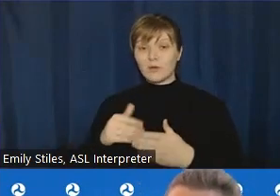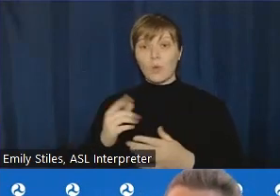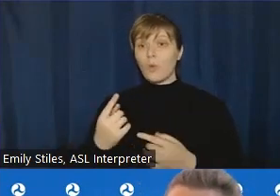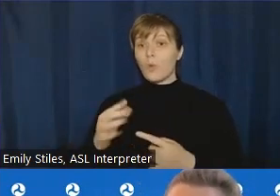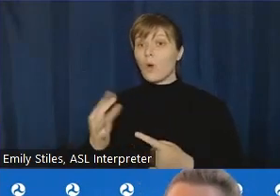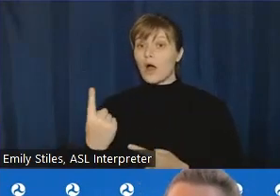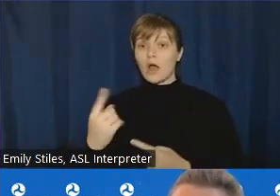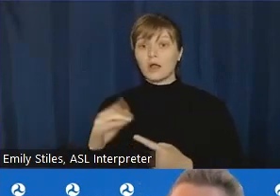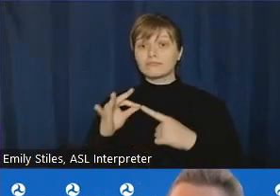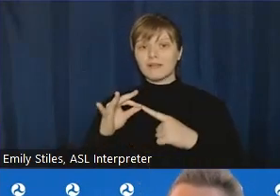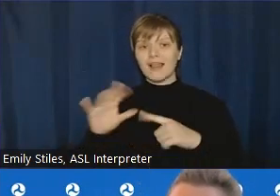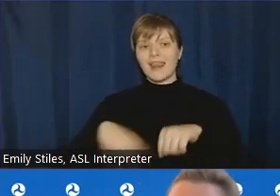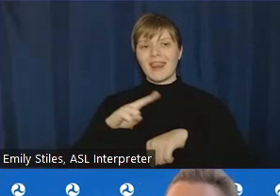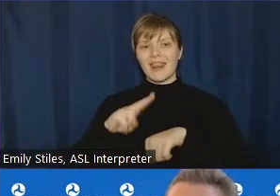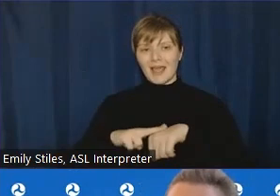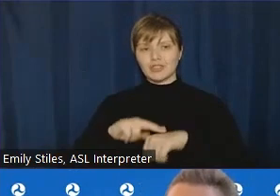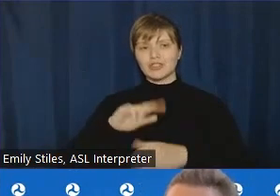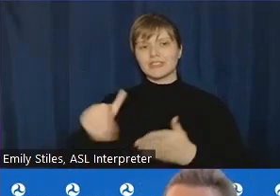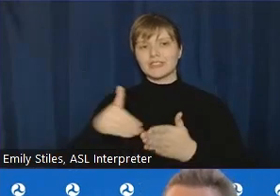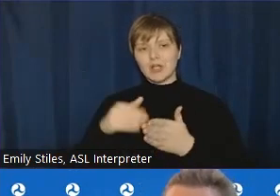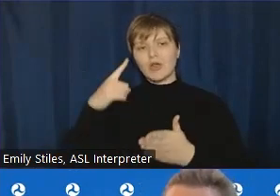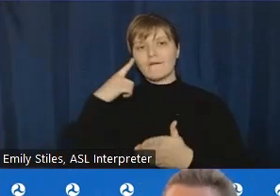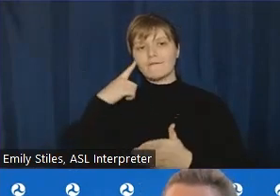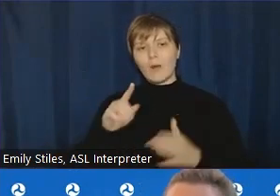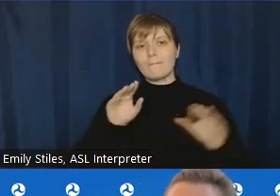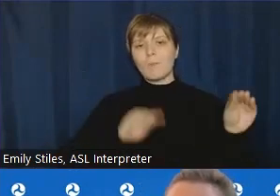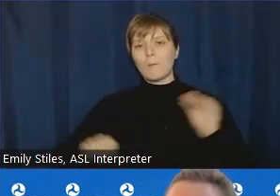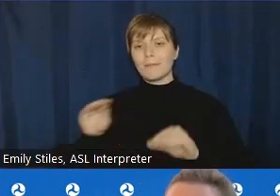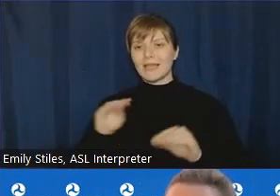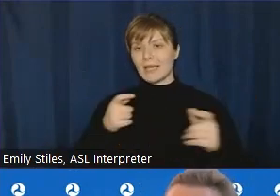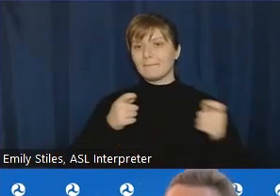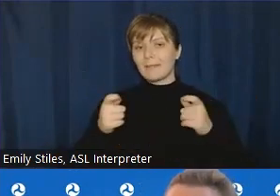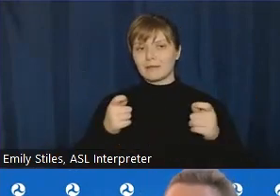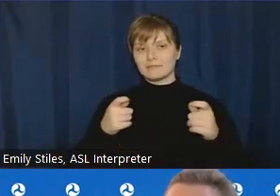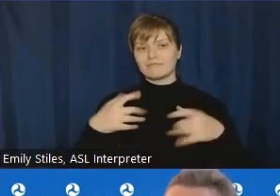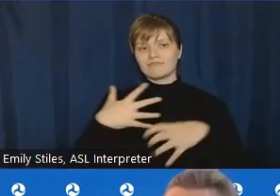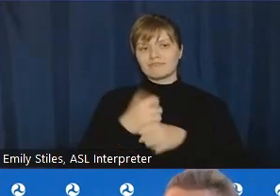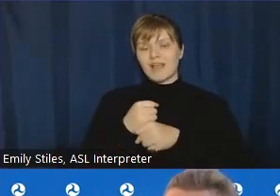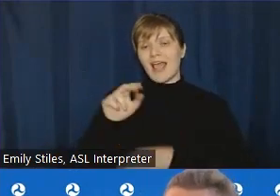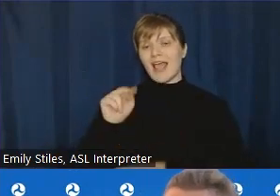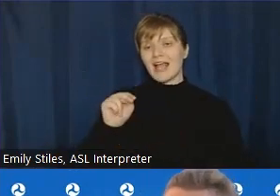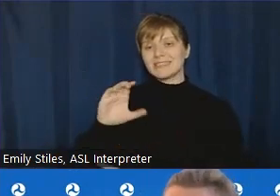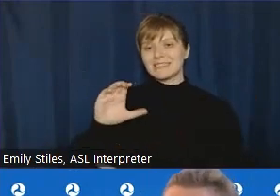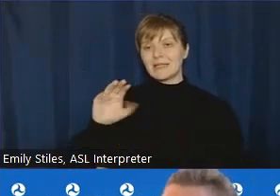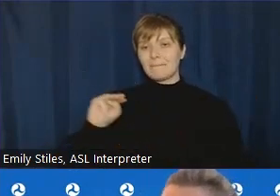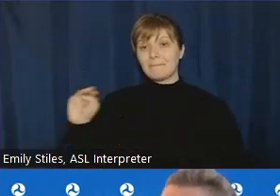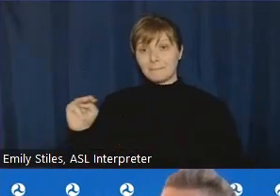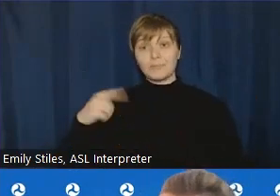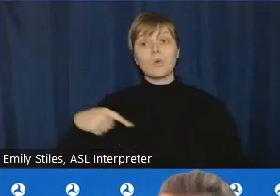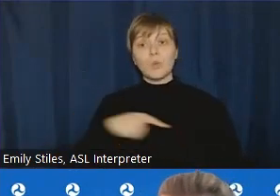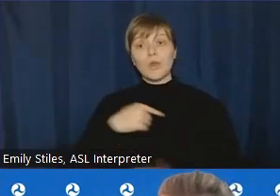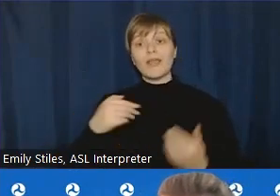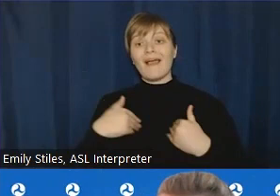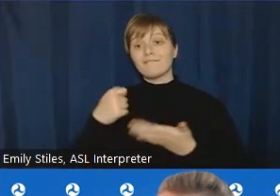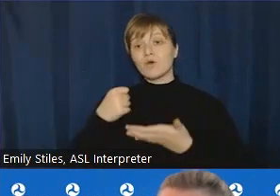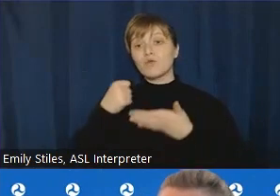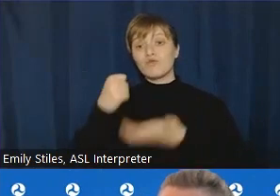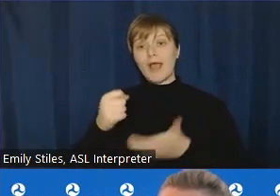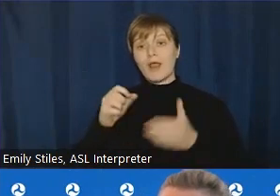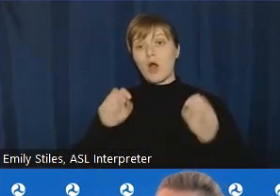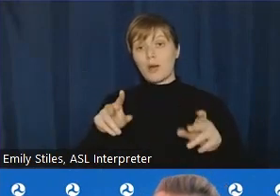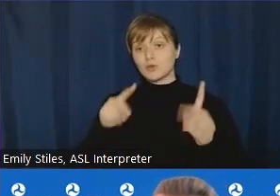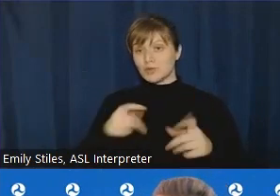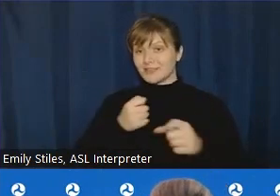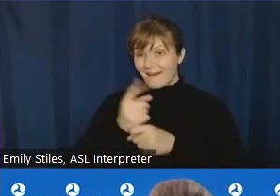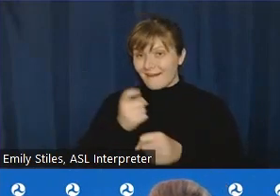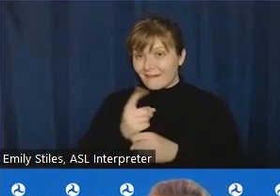or NCMM for short. They have grant opportunities that they put out annually to help bring together